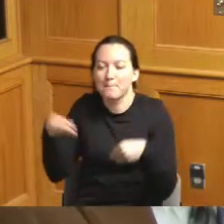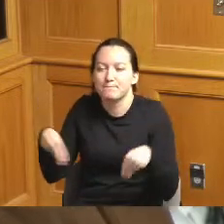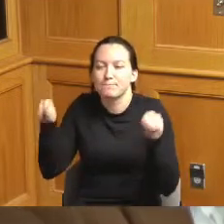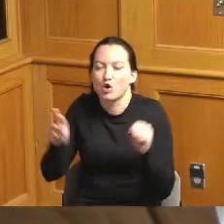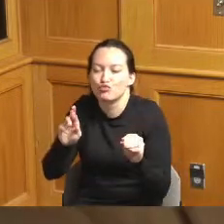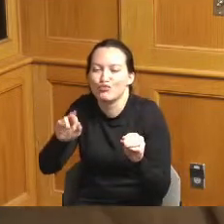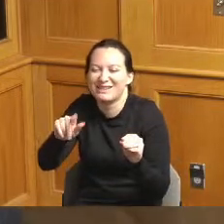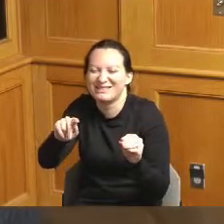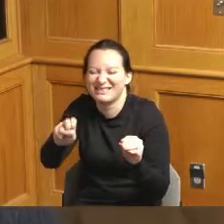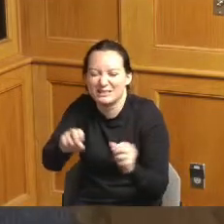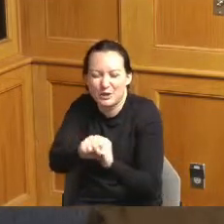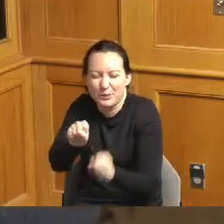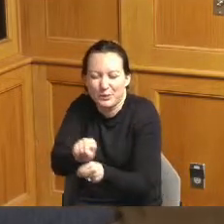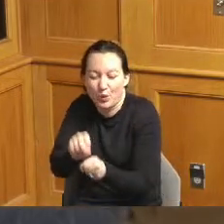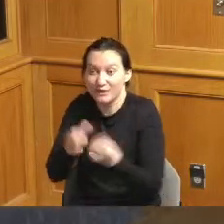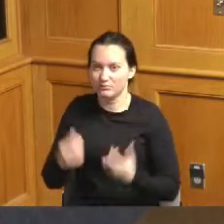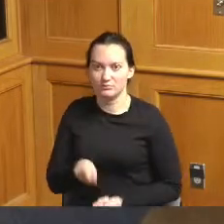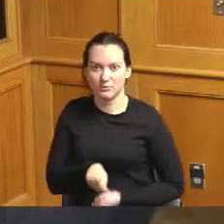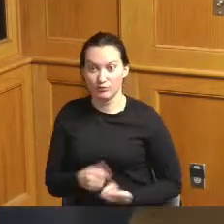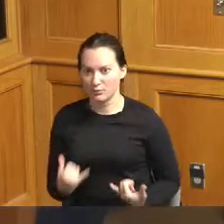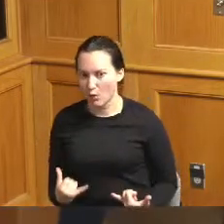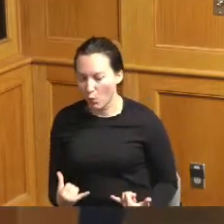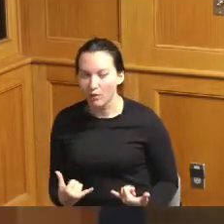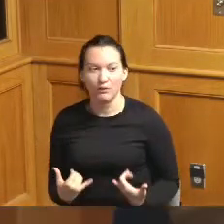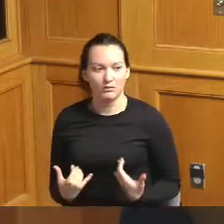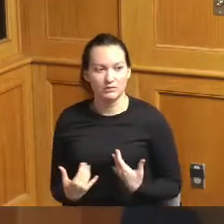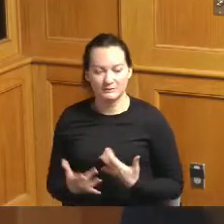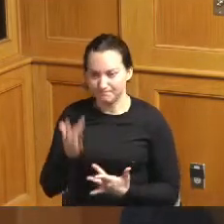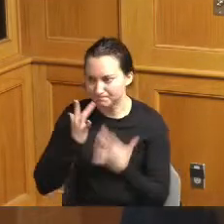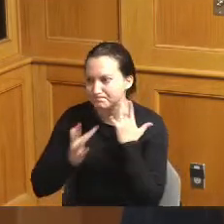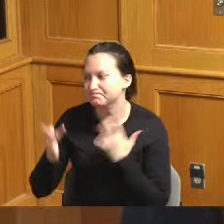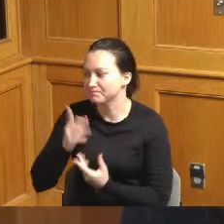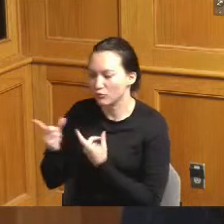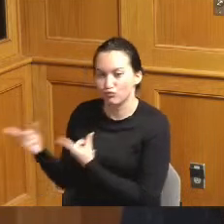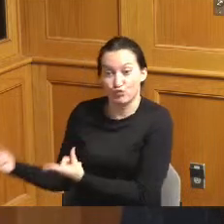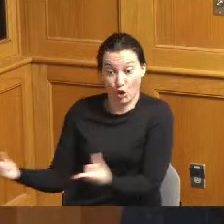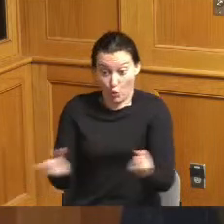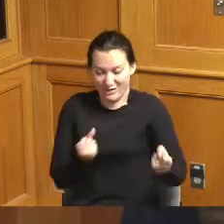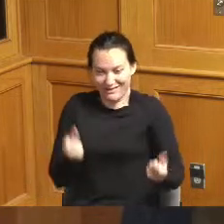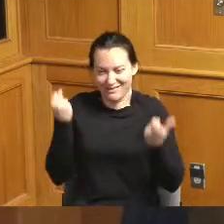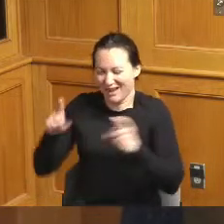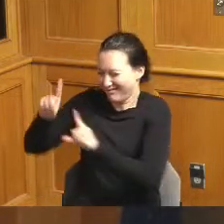employees especially now when it's it's very hard to recruit in many many different areas including